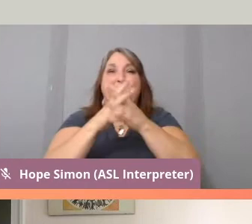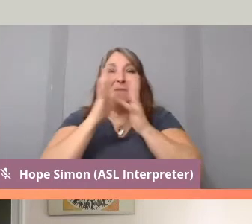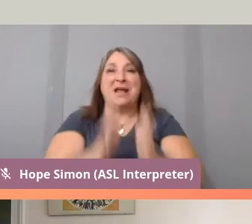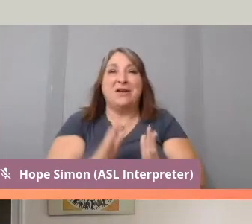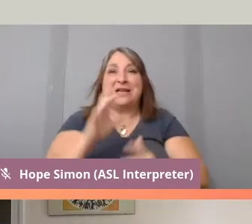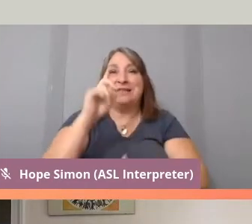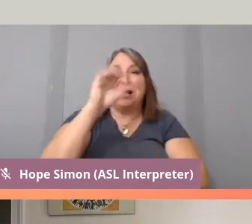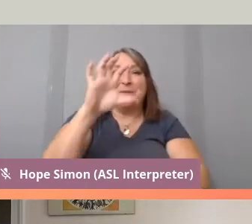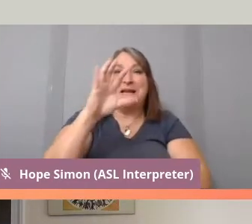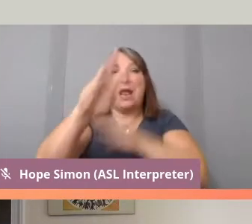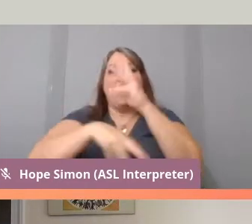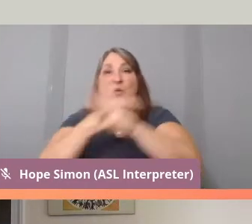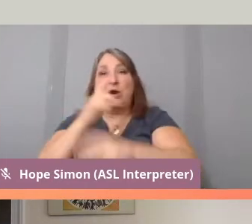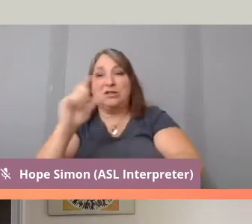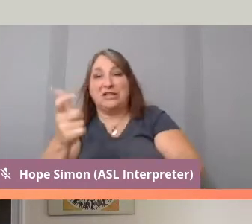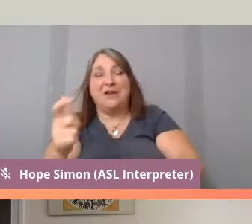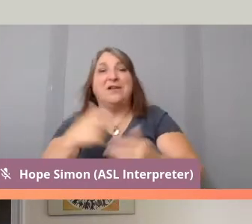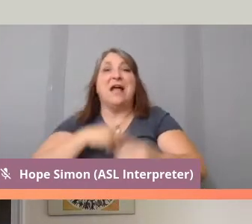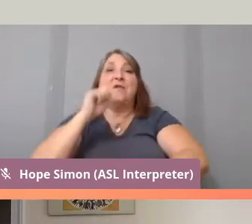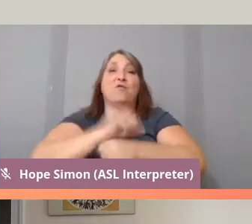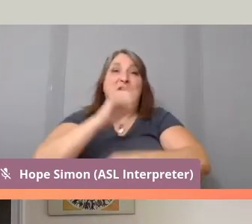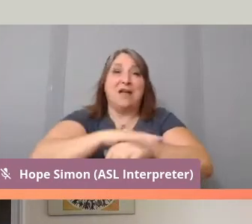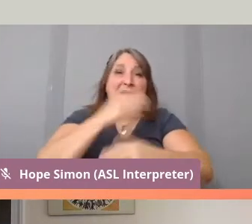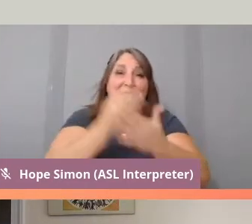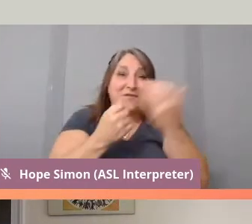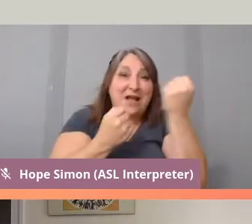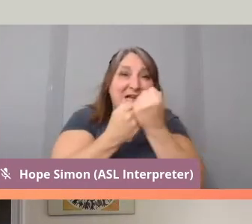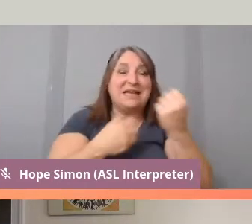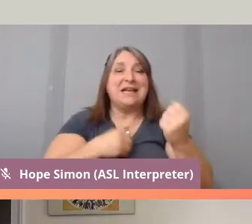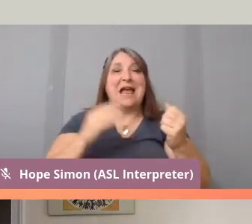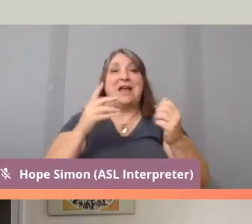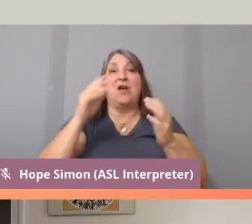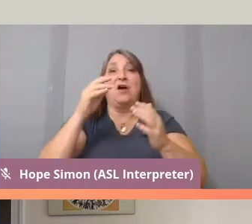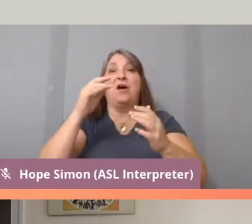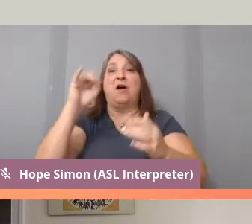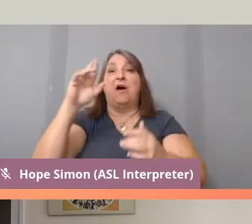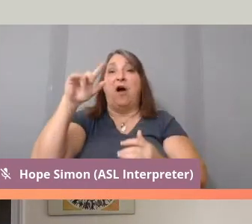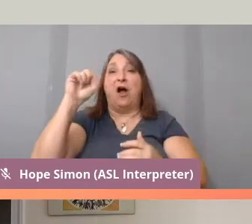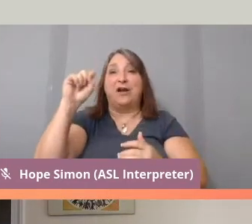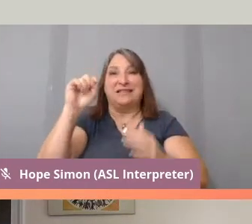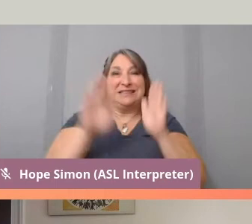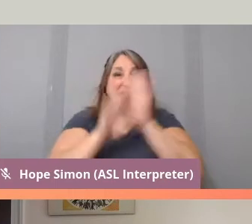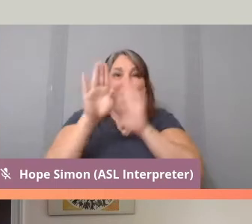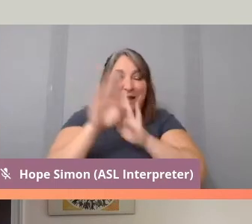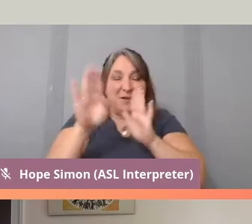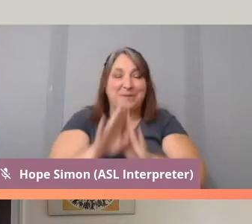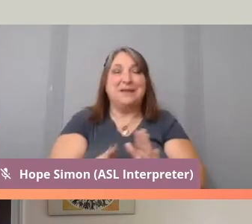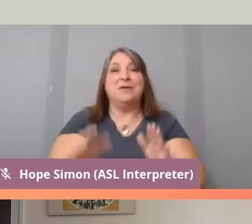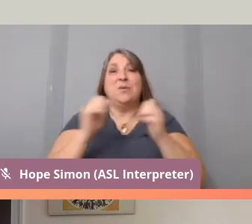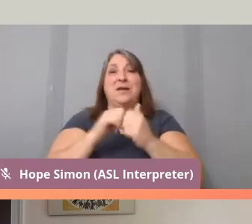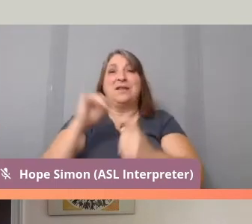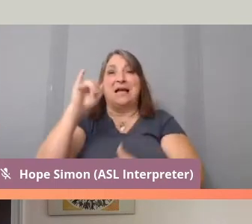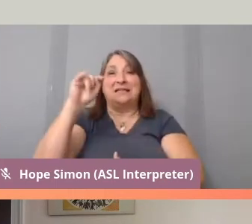And I've worked on the funding and artist development side at ITVS, and now, in the artists development at Firelight.